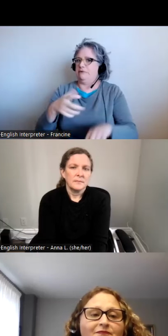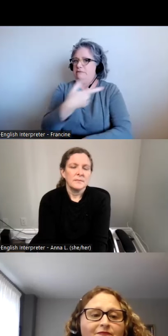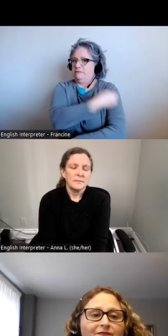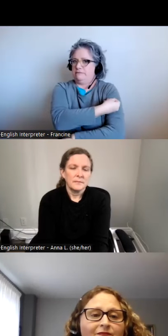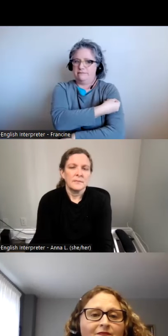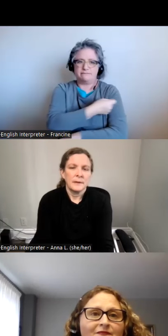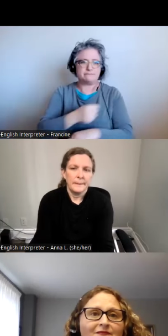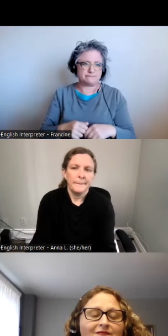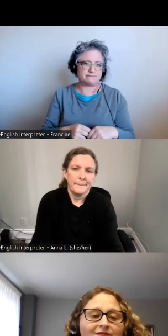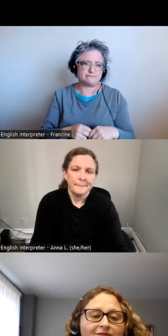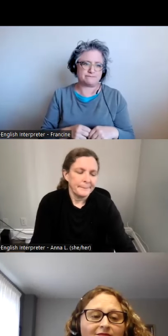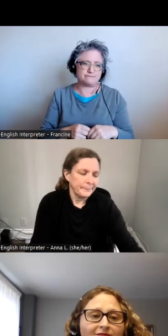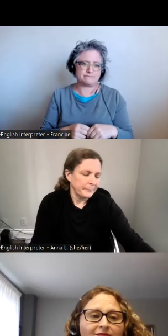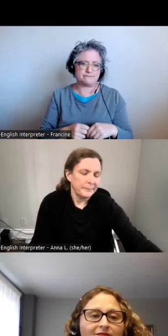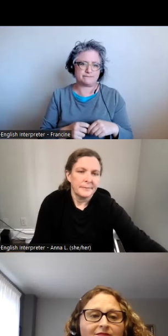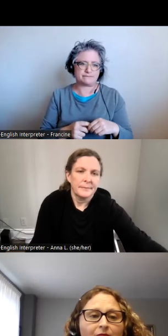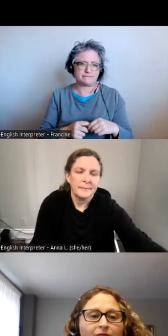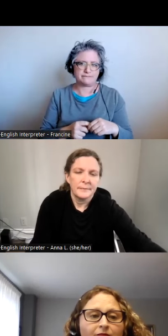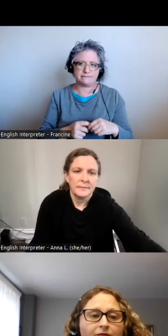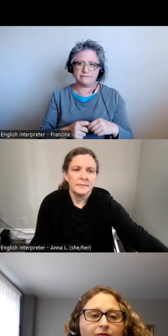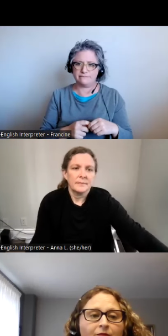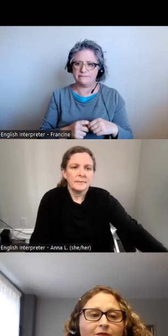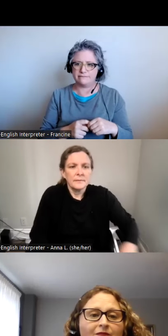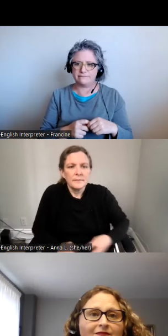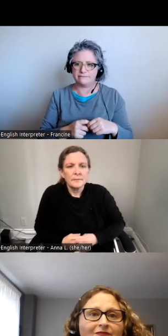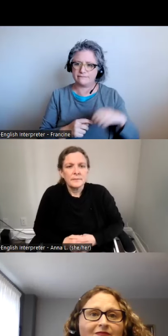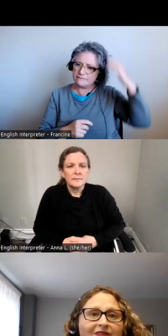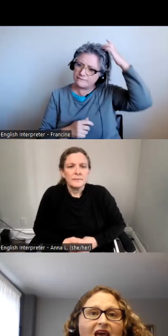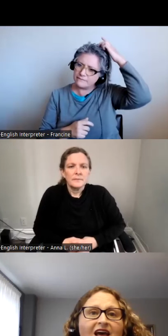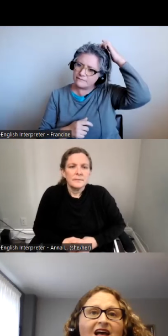a bivalent booster is very important if you are eligible.